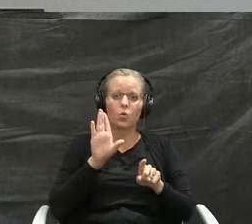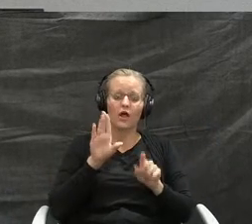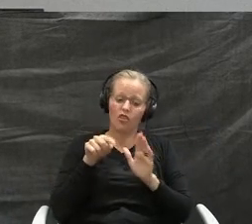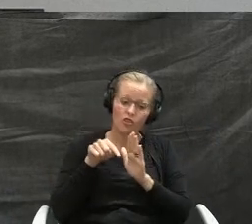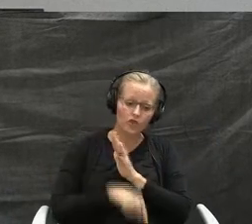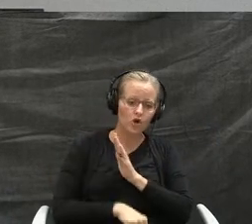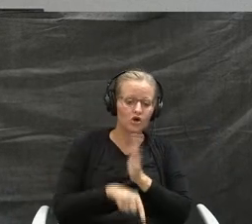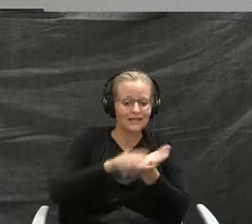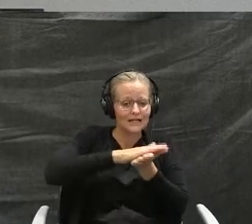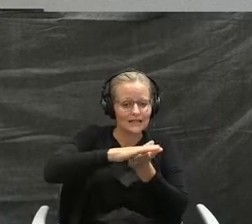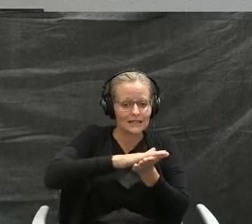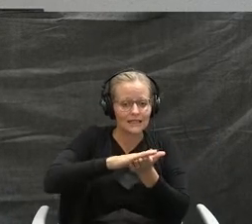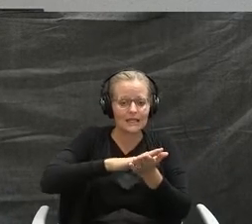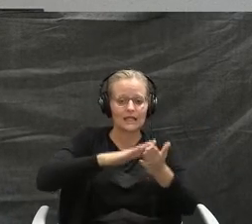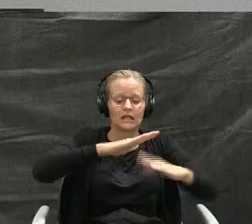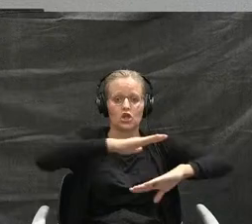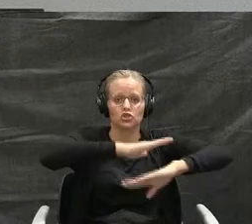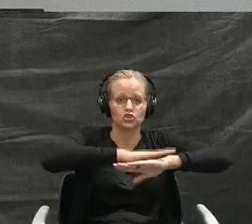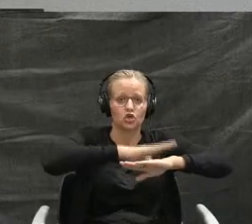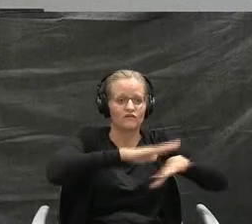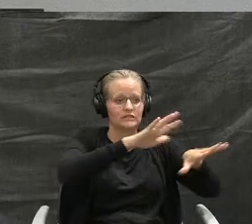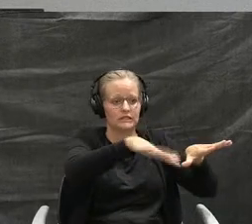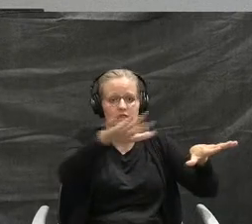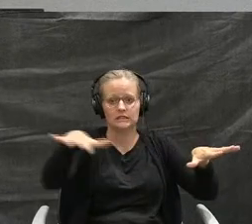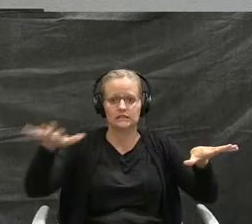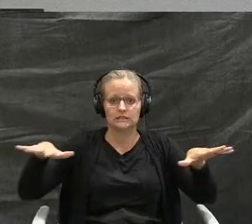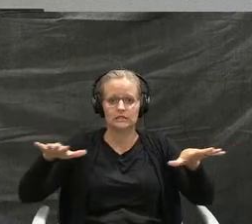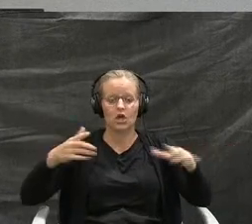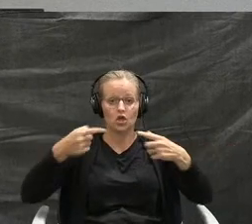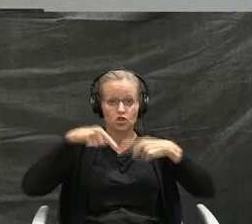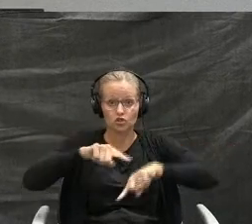day and after school, despite the fact that the virus is